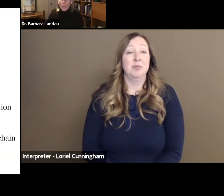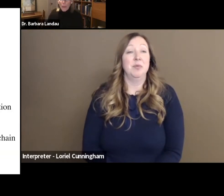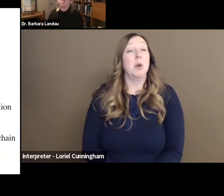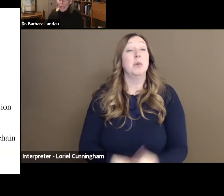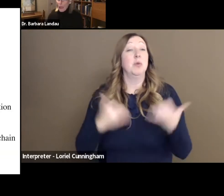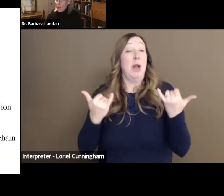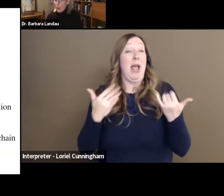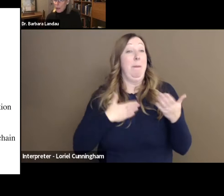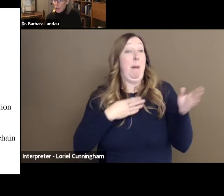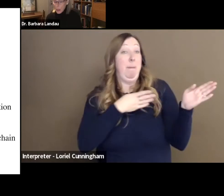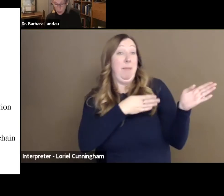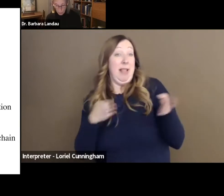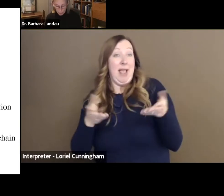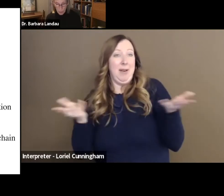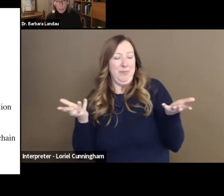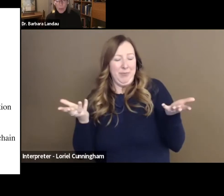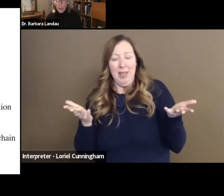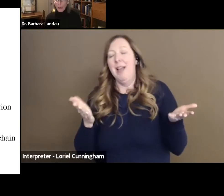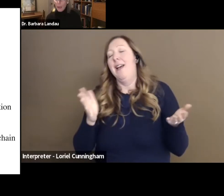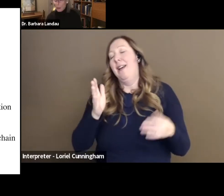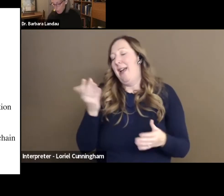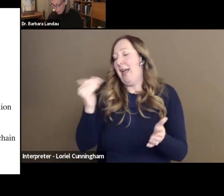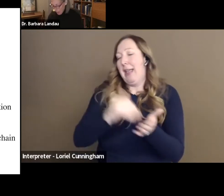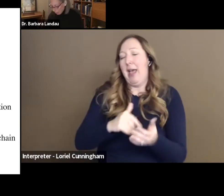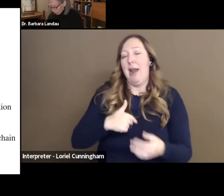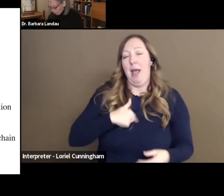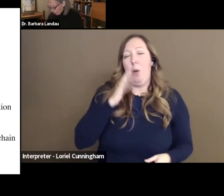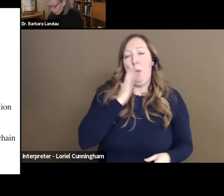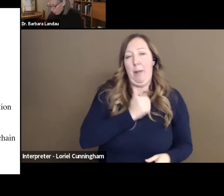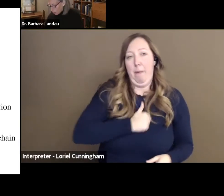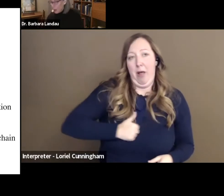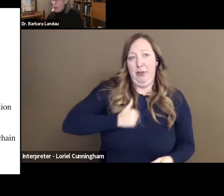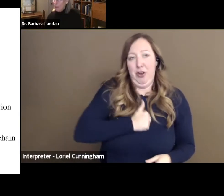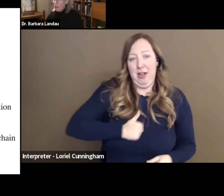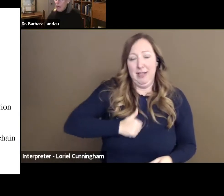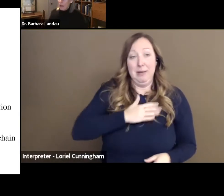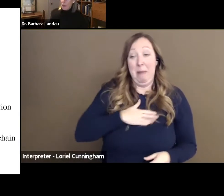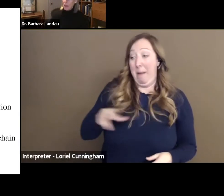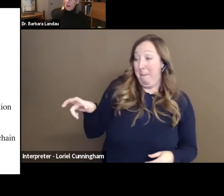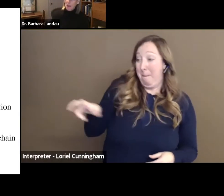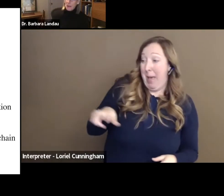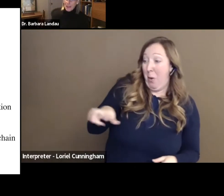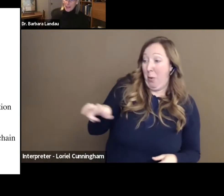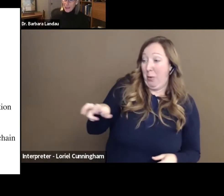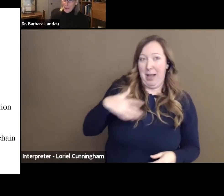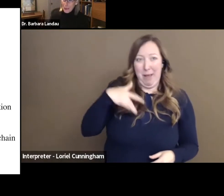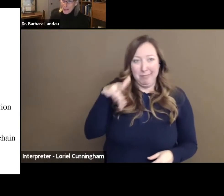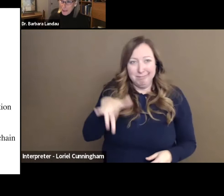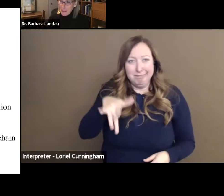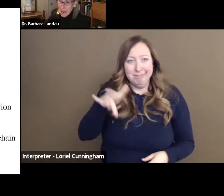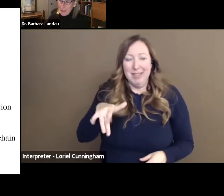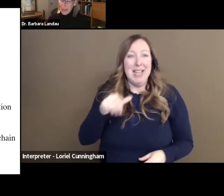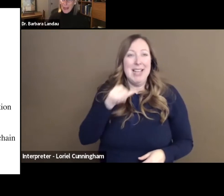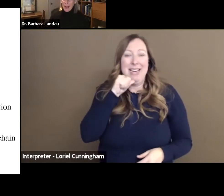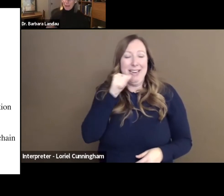and again i'm apologizing because my uh my mouse and my cursor are not behaving